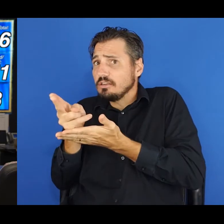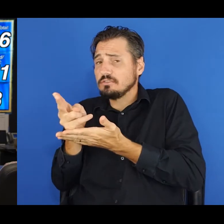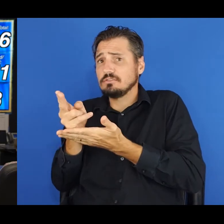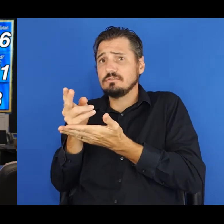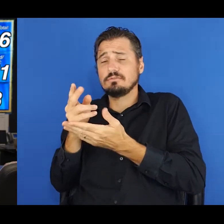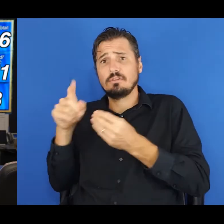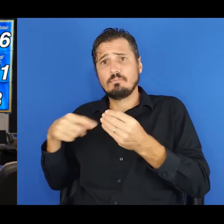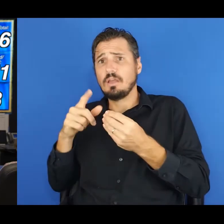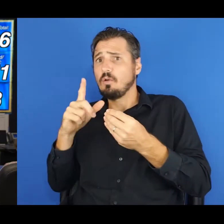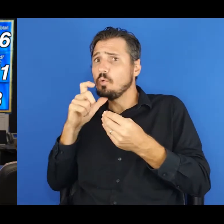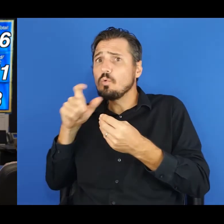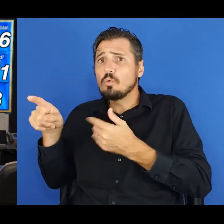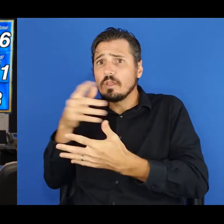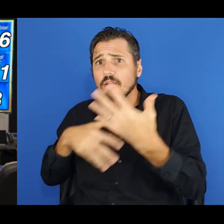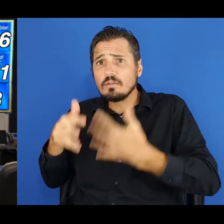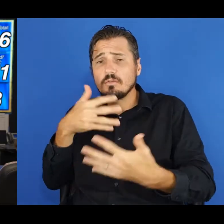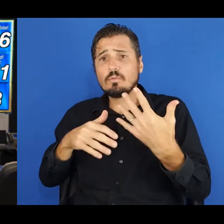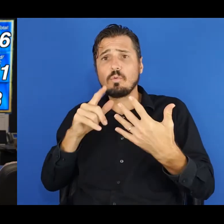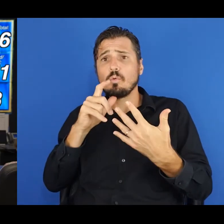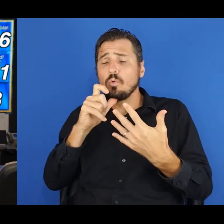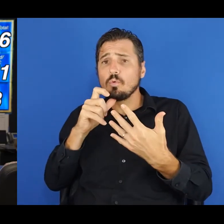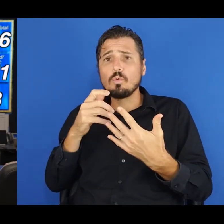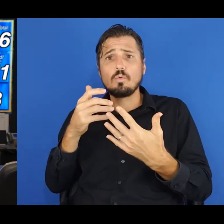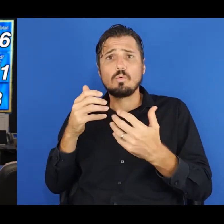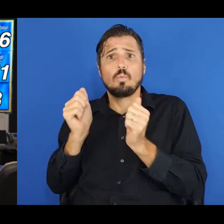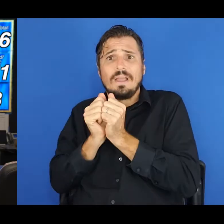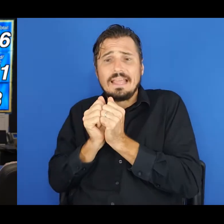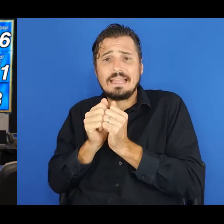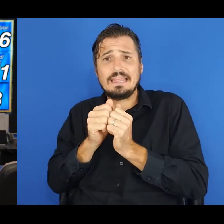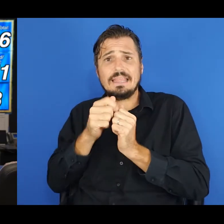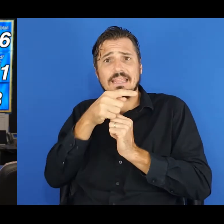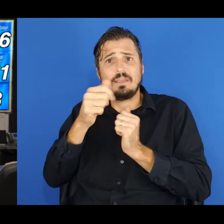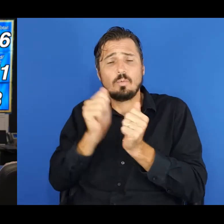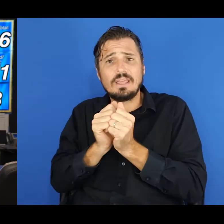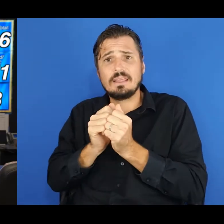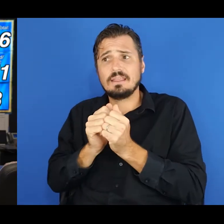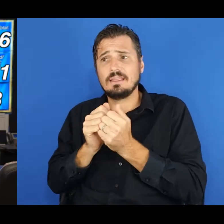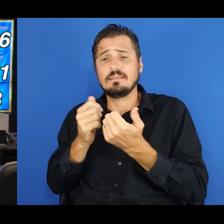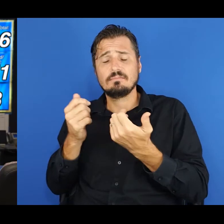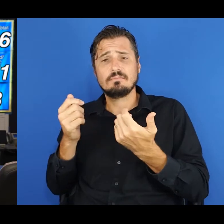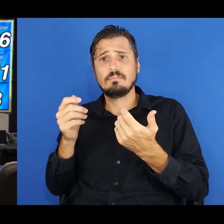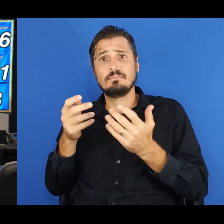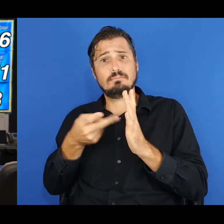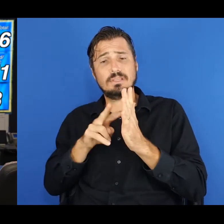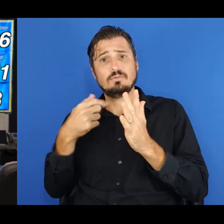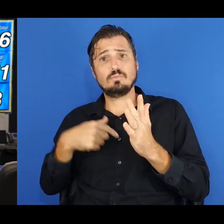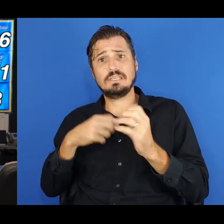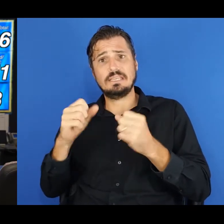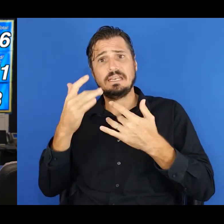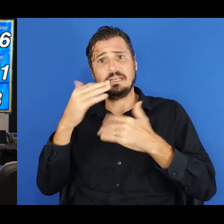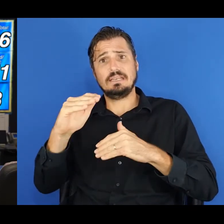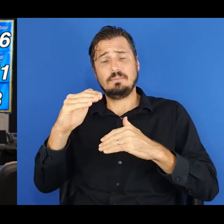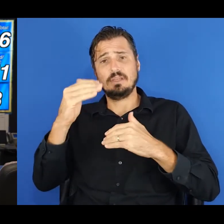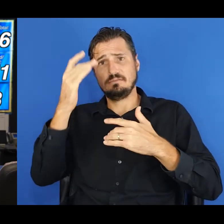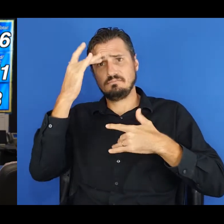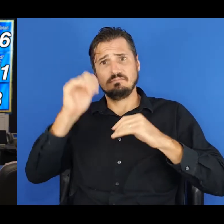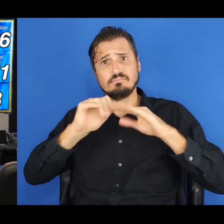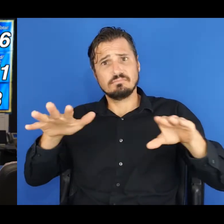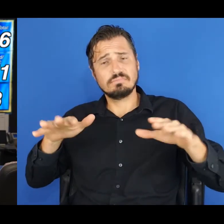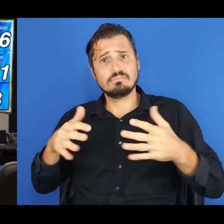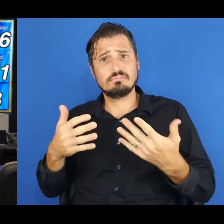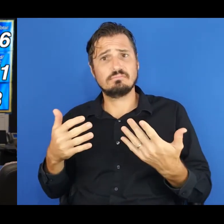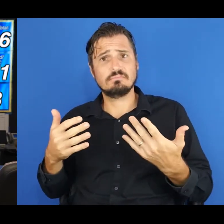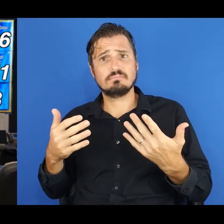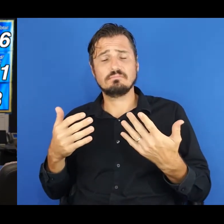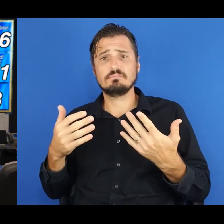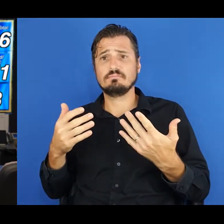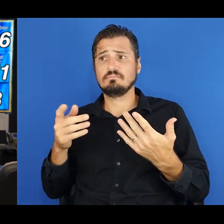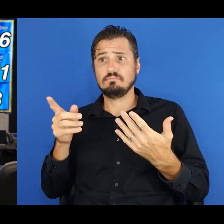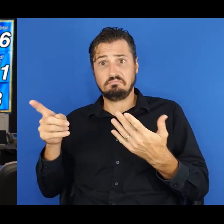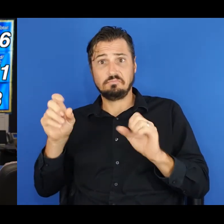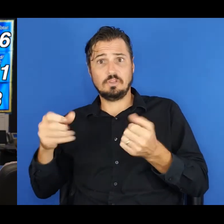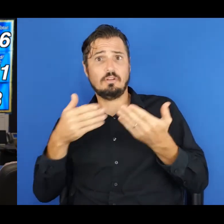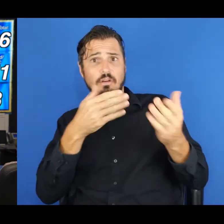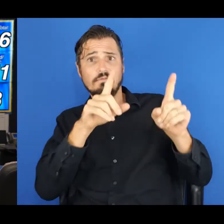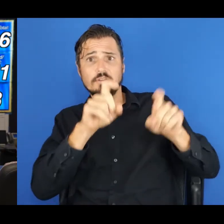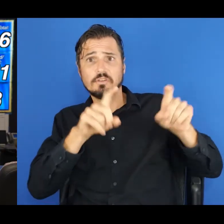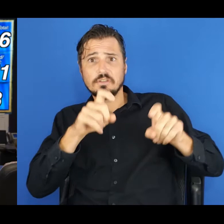where they’ve been and who they may have exposed. This information helps us to contain disease and minimize exposure to others, and offer testing to those who should get tested